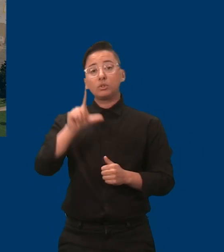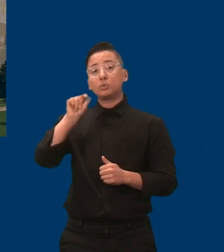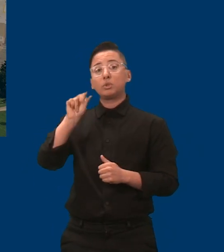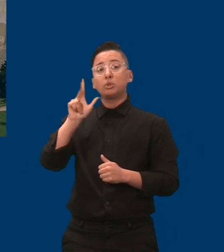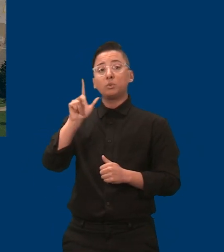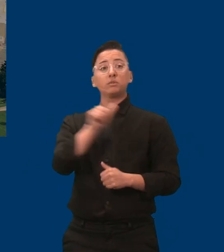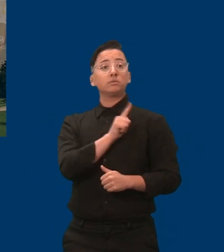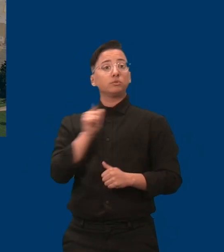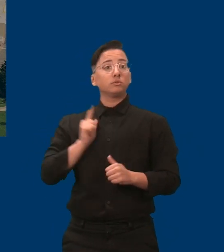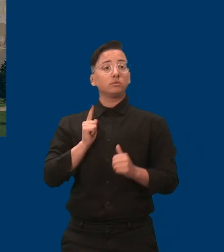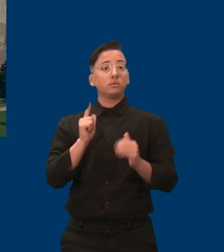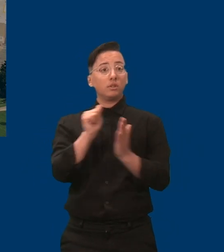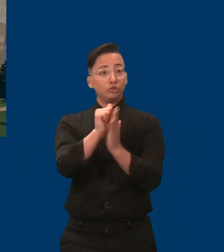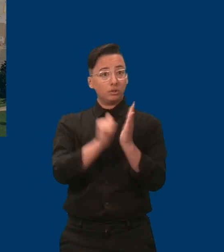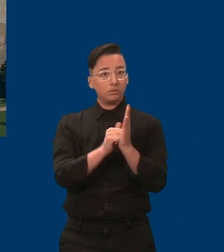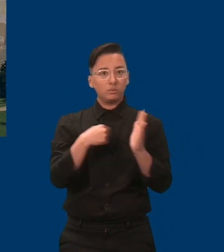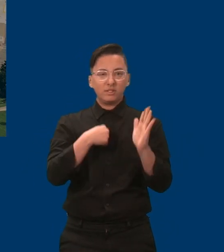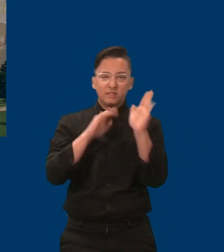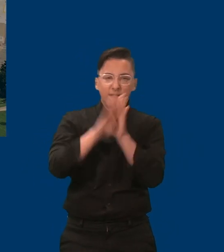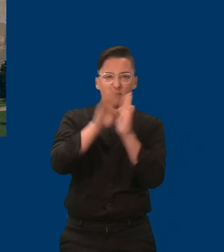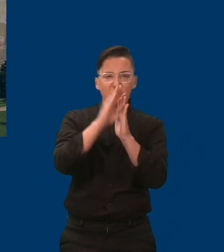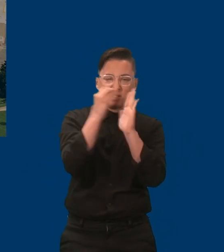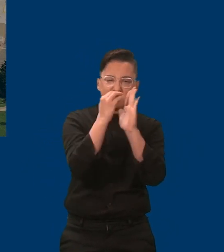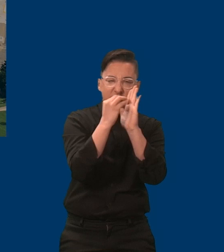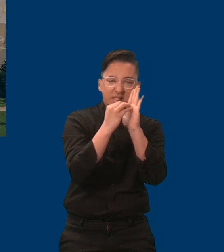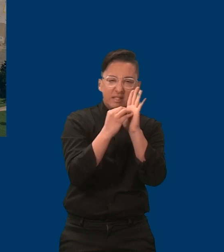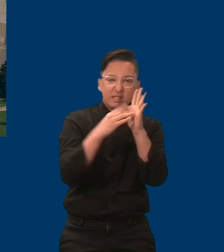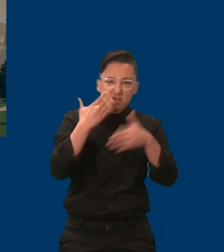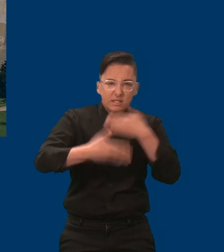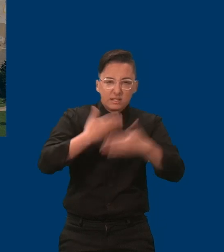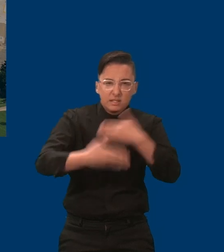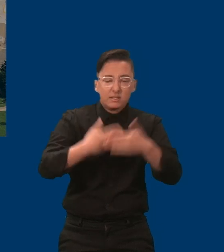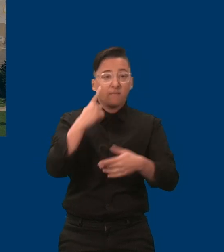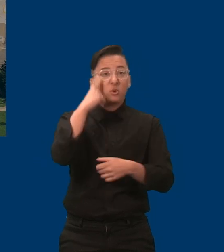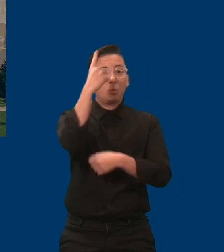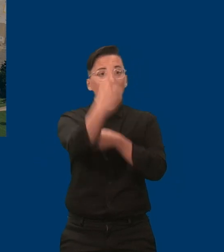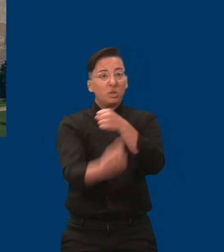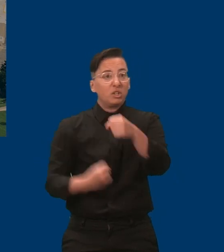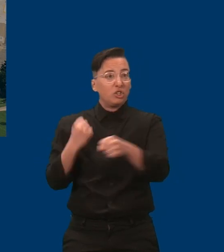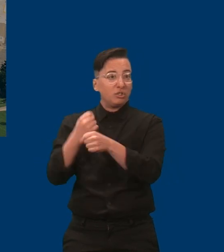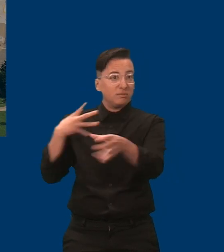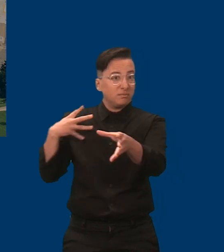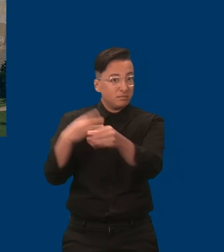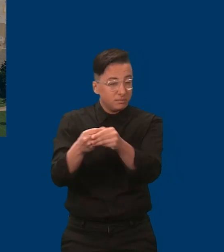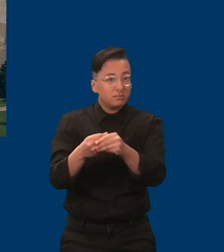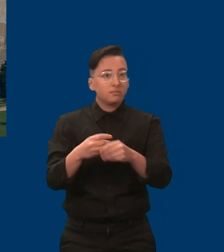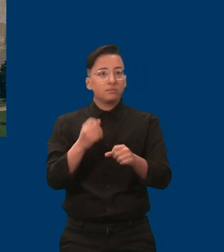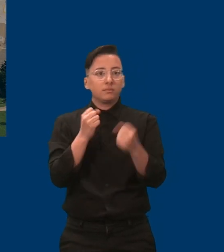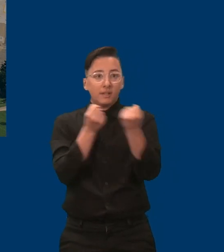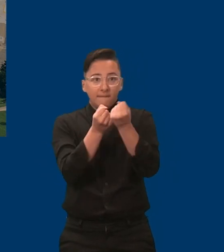through meetings with constituents, disability advocates, state agencies, and over 300 responses